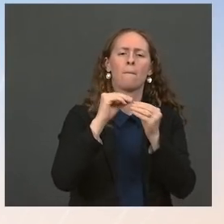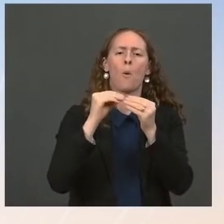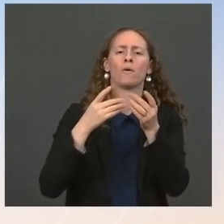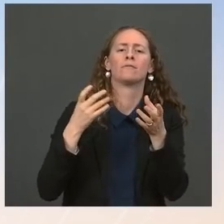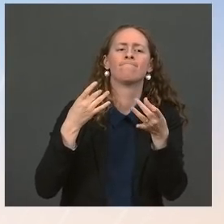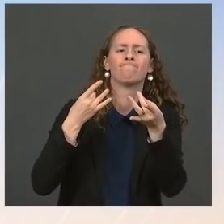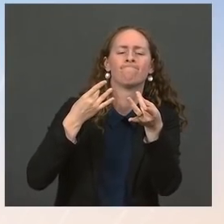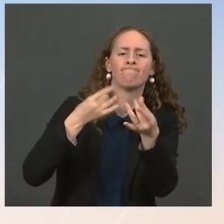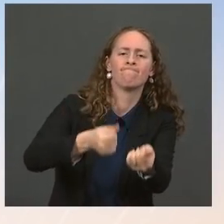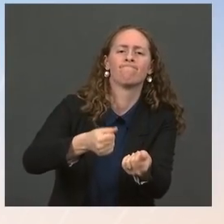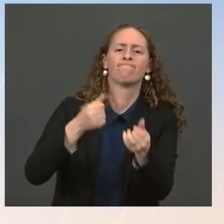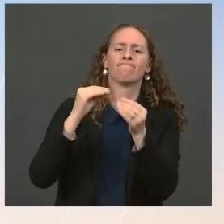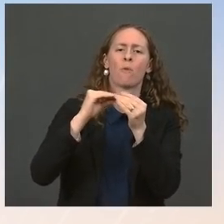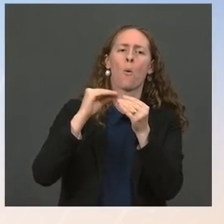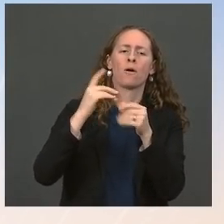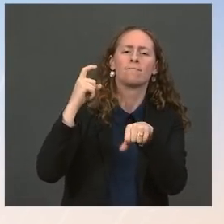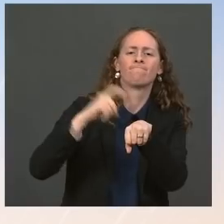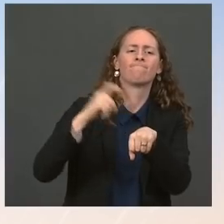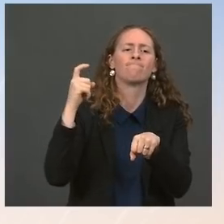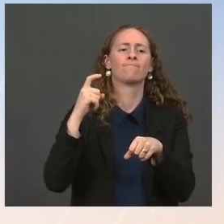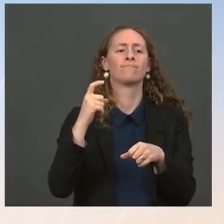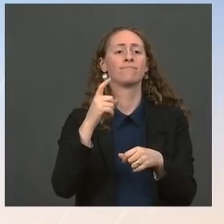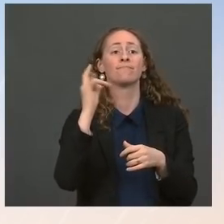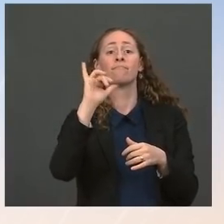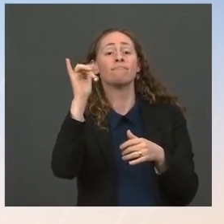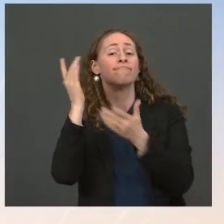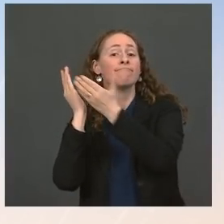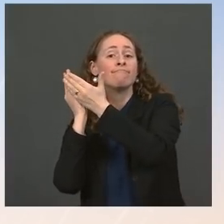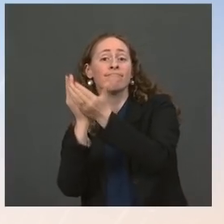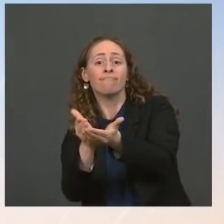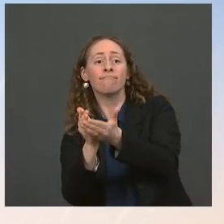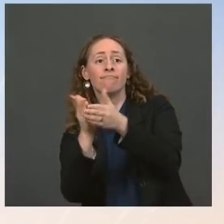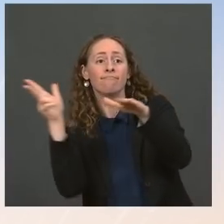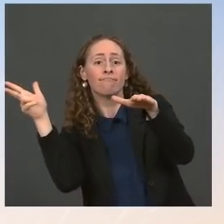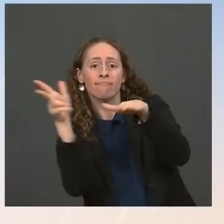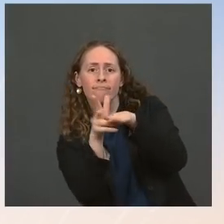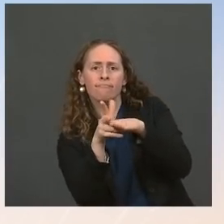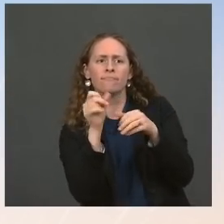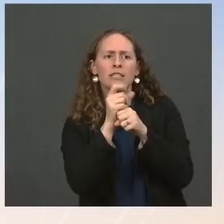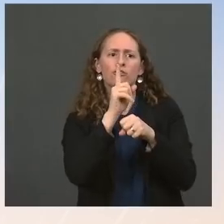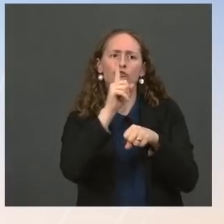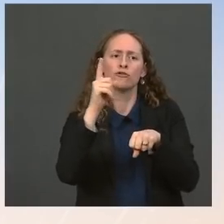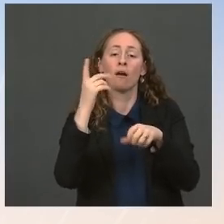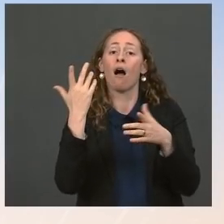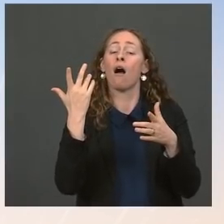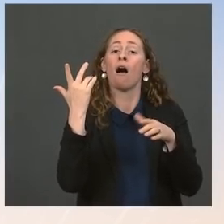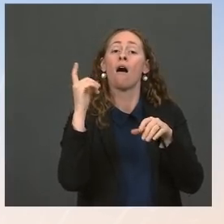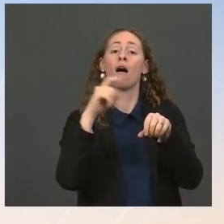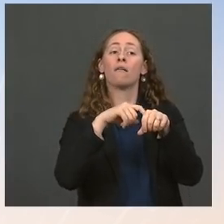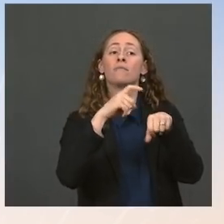including ports and the need for them to be open longer hours so that goods can arrive.